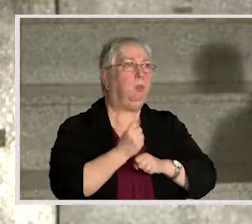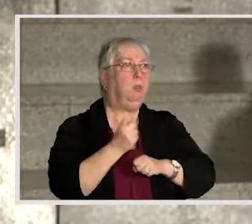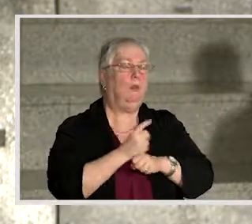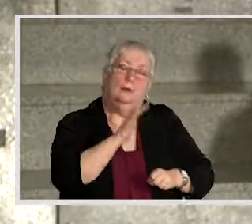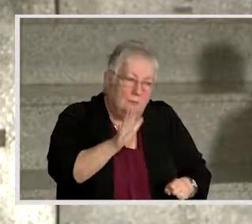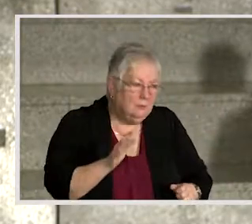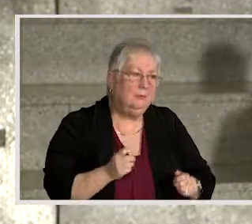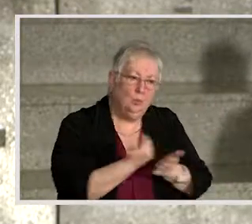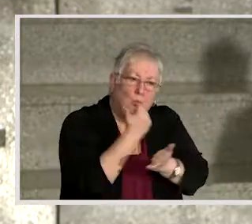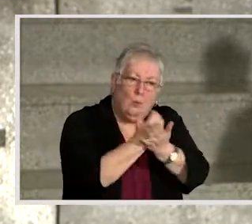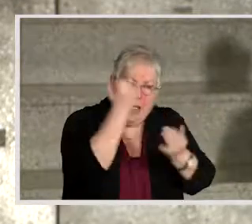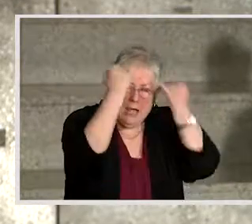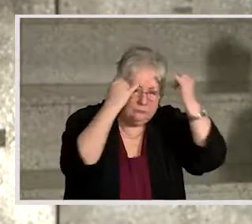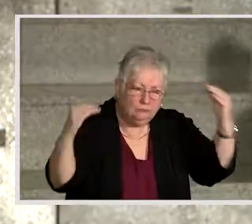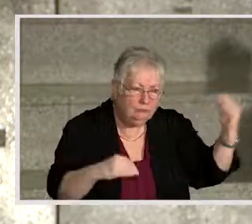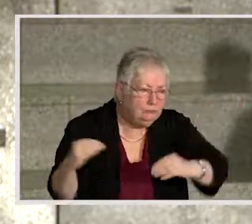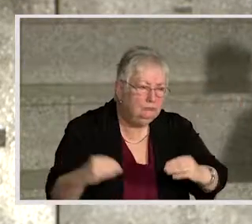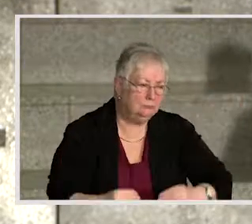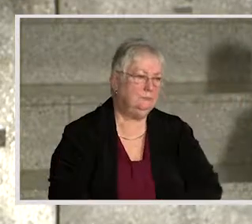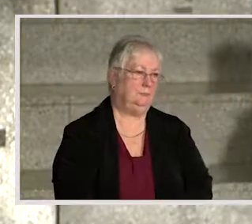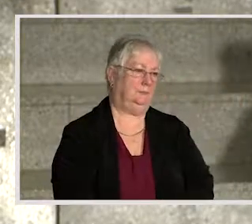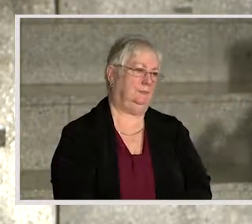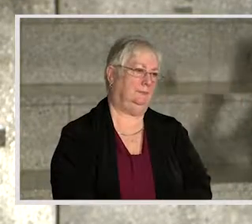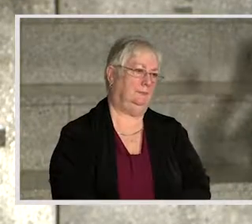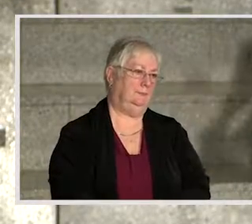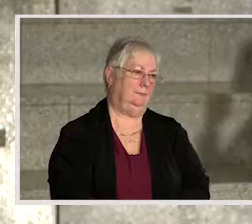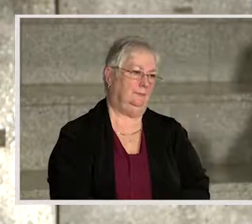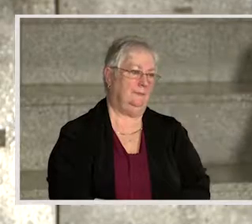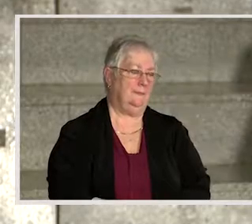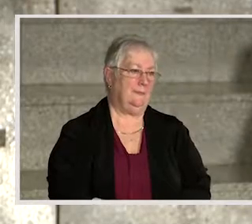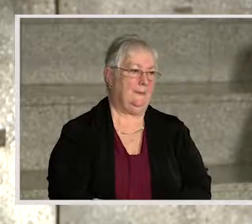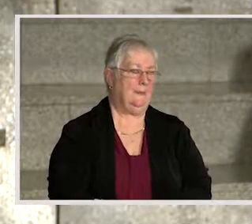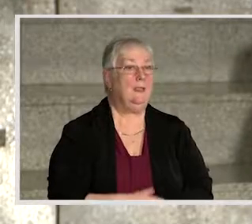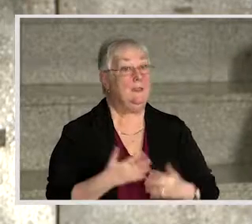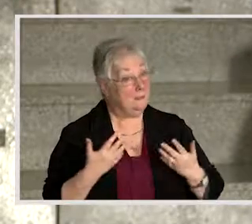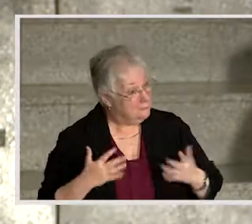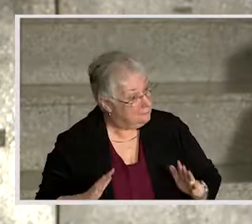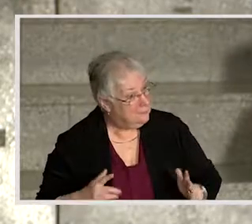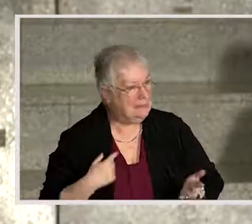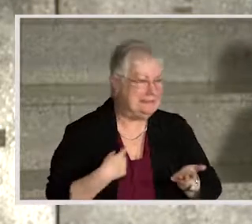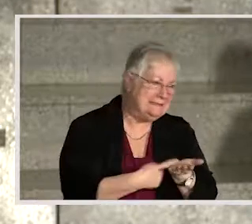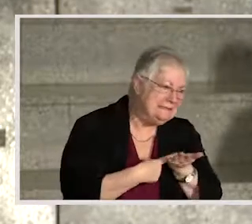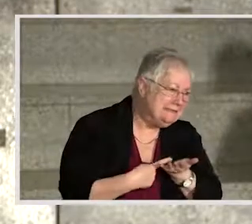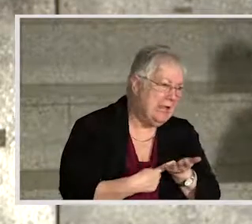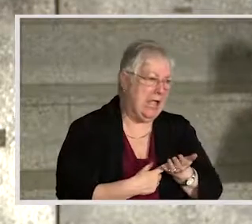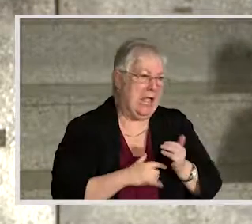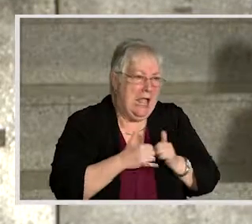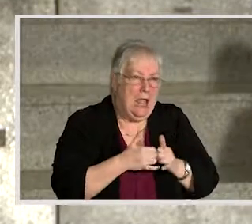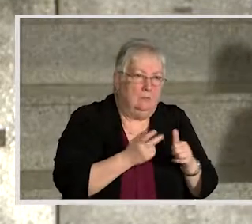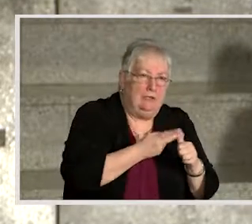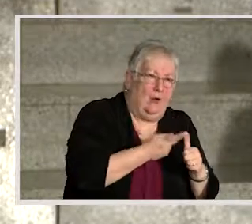PRIORITIES, PROTECT OUR VALUES AND DELIVER FOR THE RESIDENTS OF THE DISTRICT OF COLUMBIA.